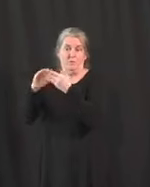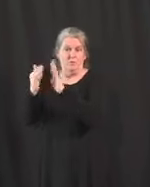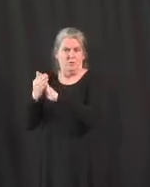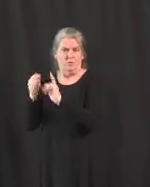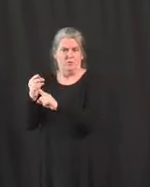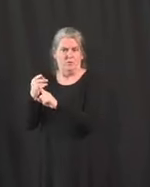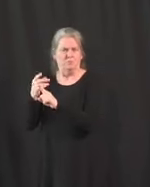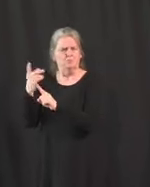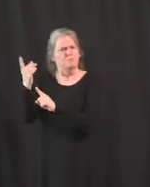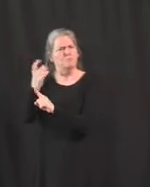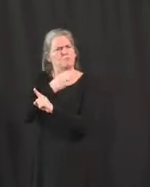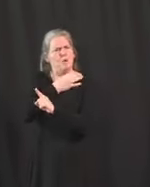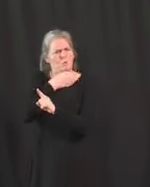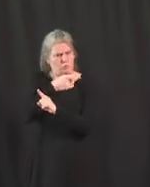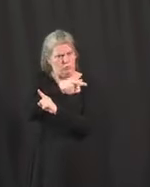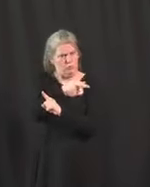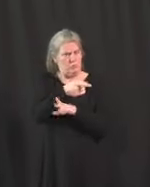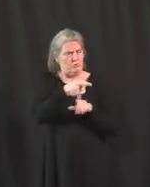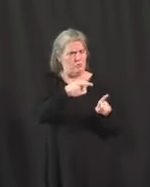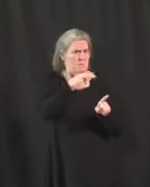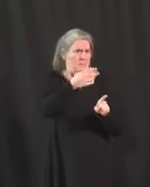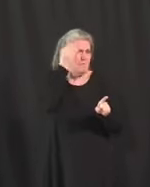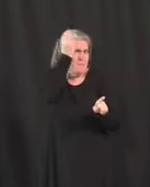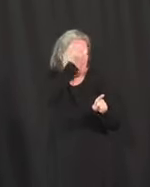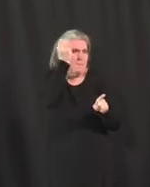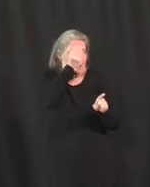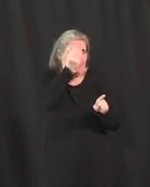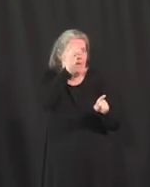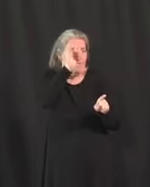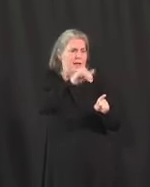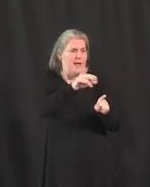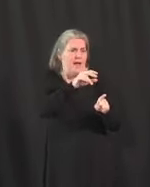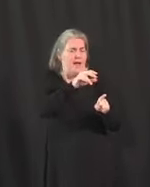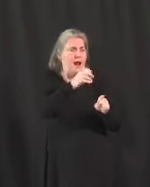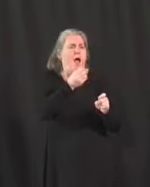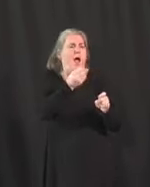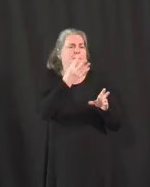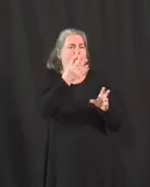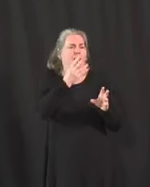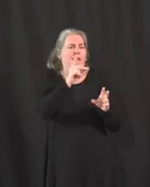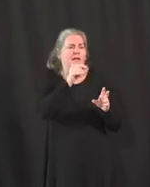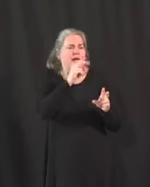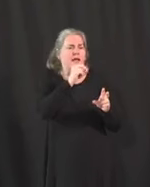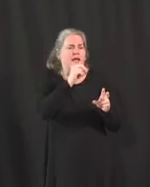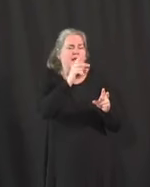CONSIDER PRODUCT THIS LINE ITEM KIND OF AS PART OF THE LIST SO